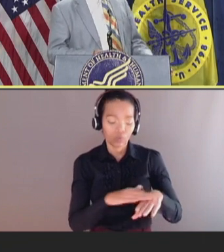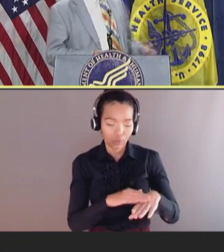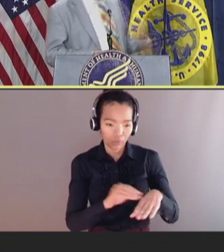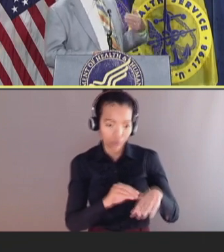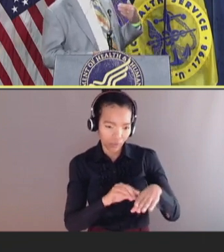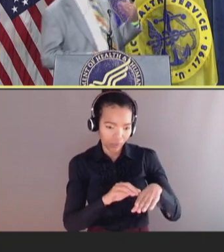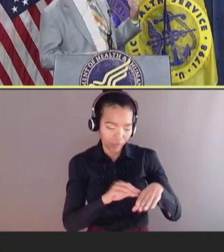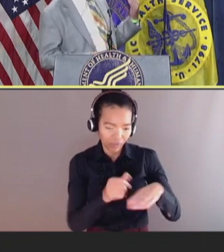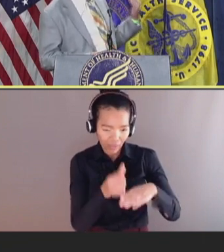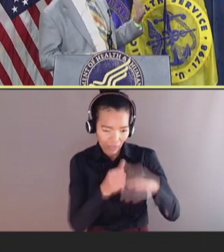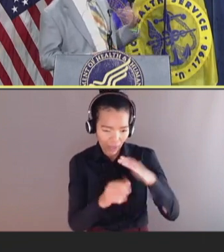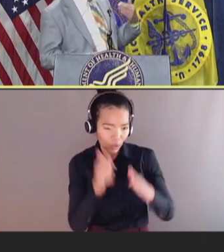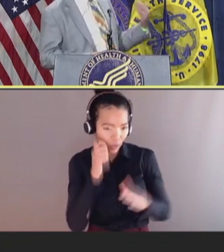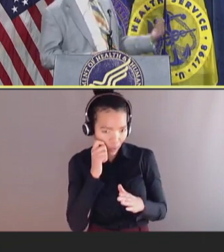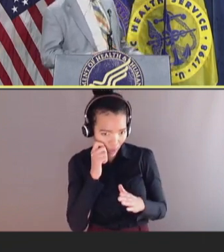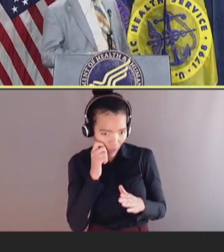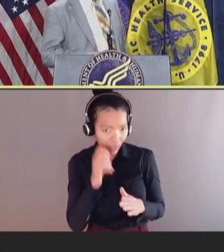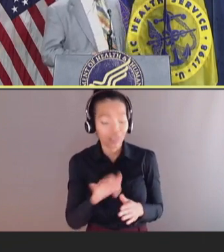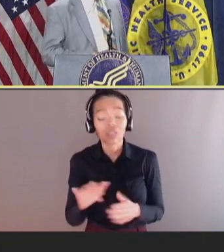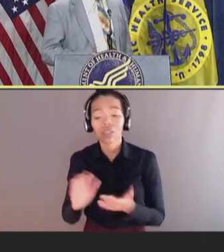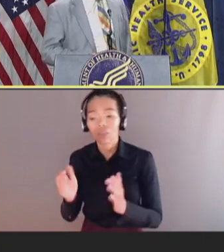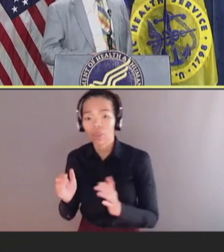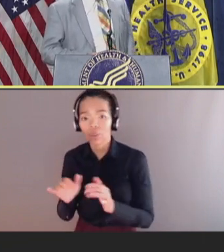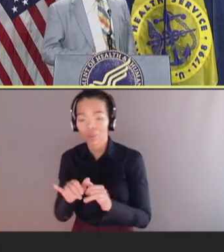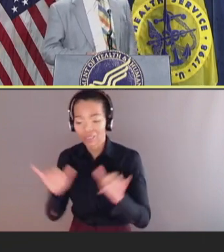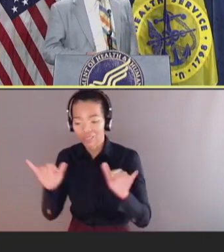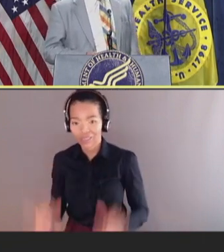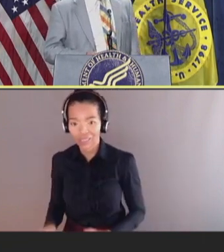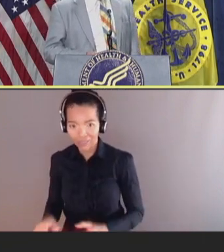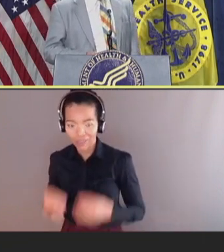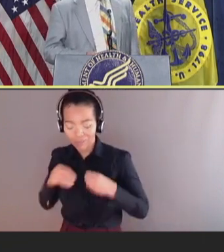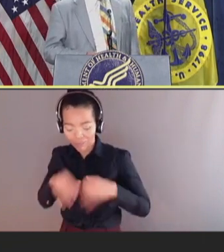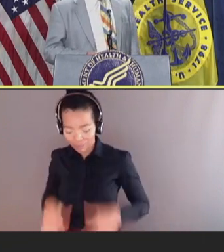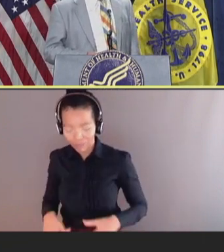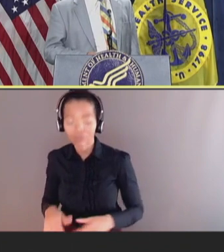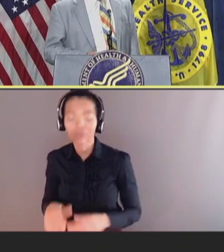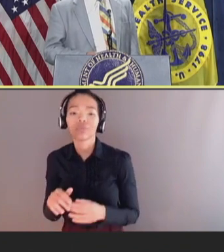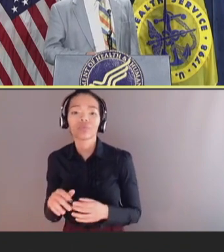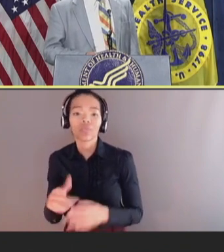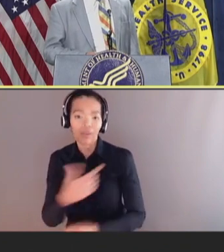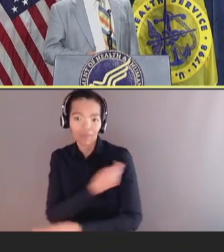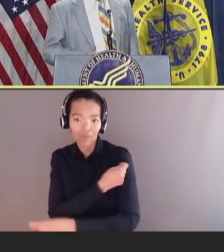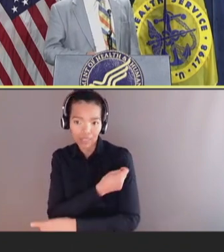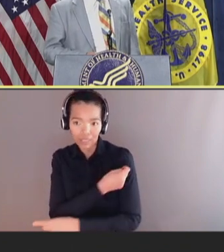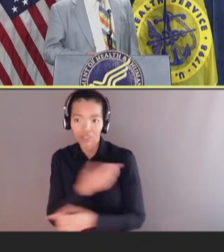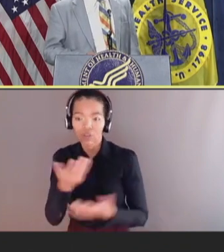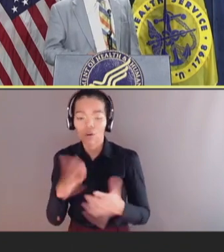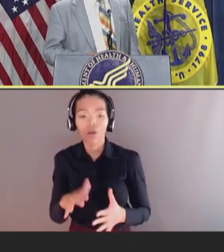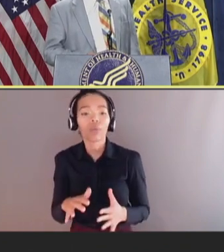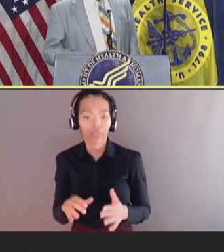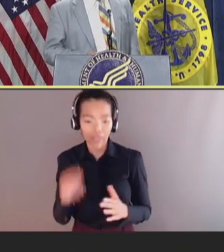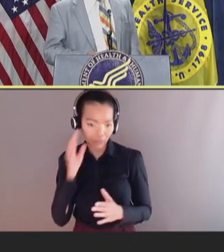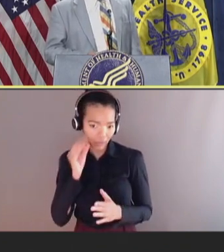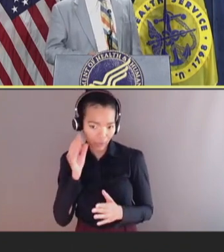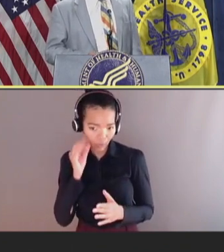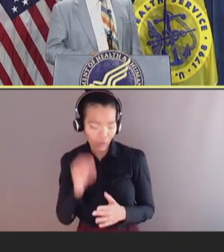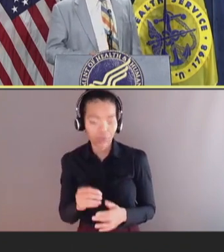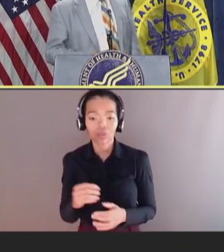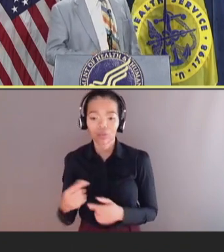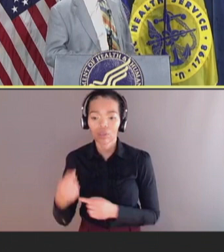we had already done vaccinations with both intradermal BCG and oral BCG in humans. And